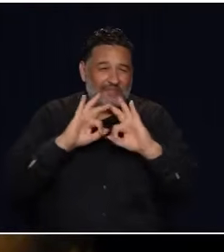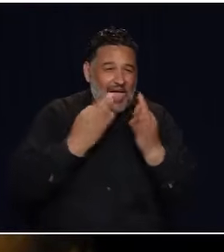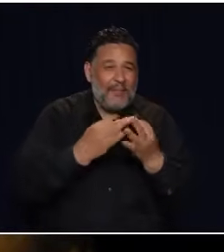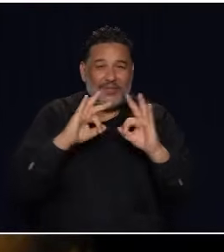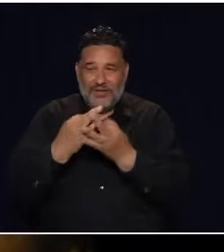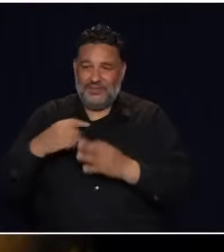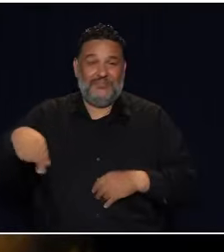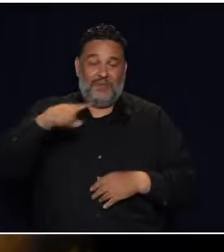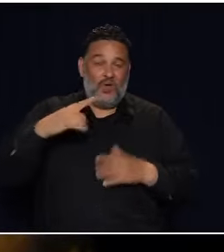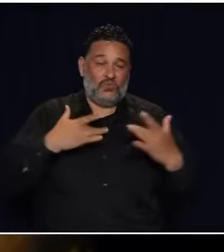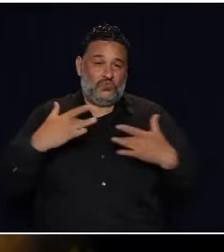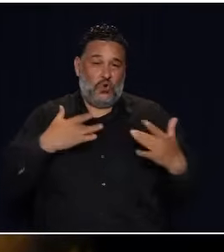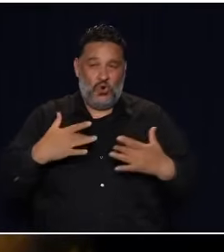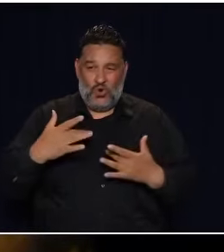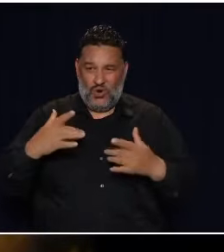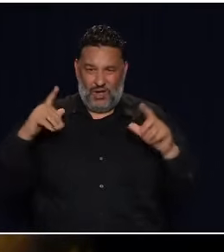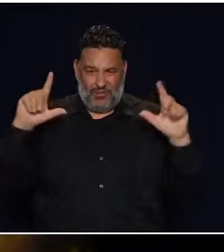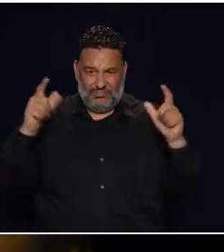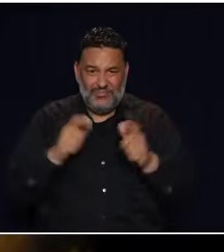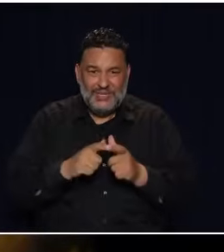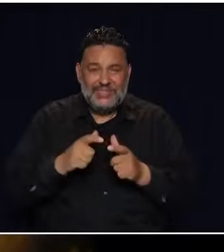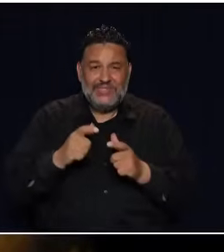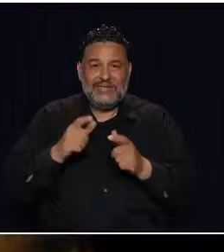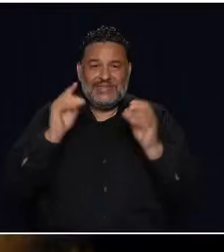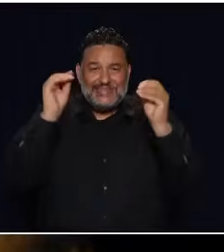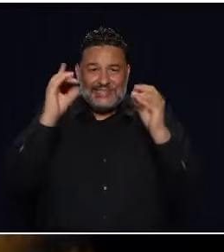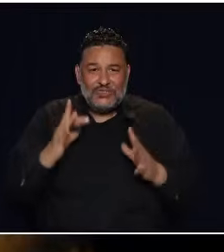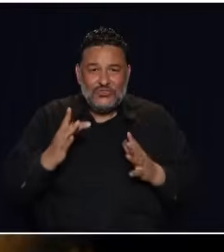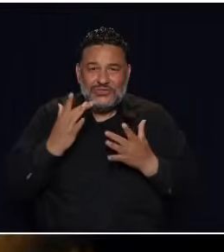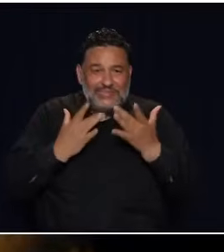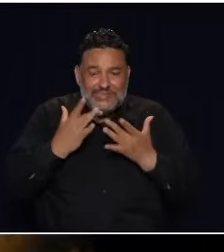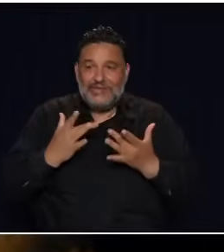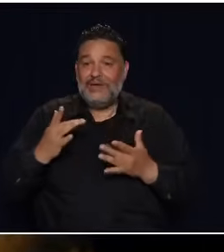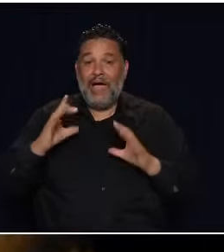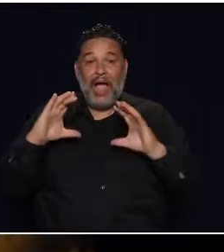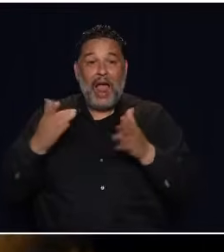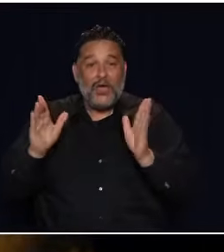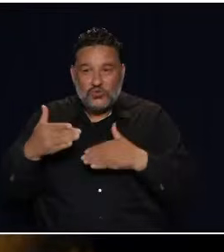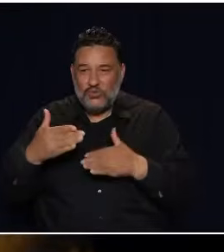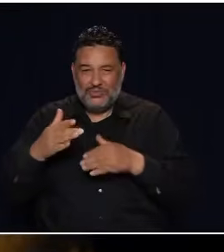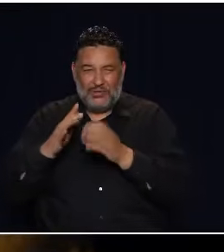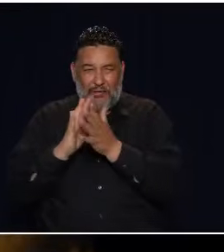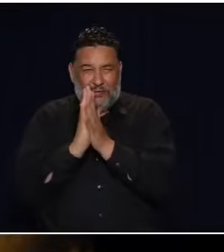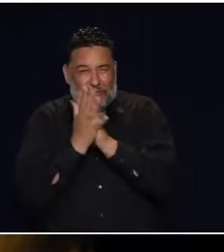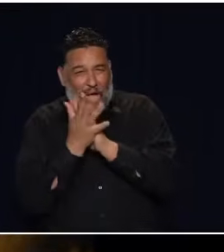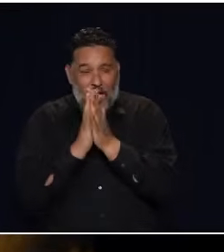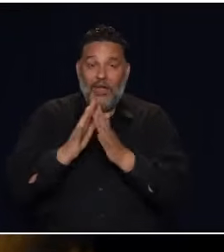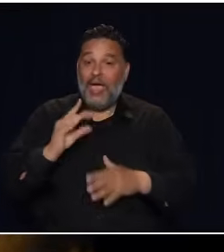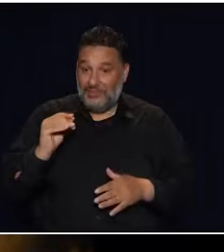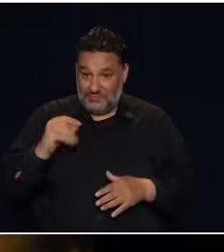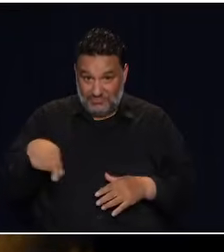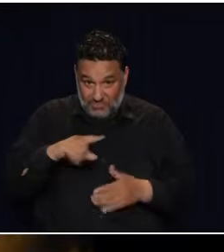IMPROVED. AS I TALK TO FAMILIES, THEY ARE